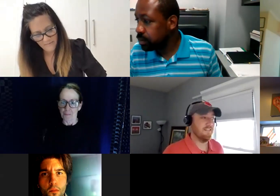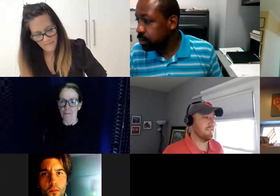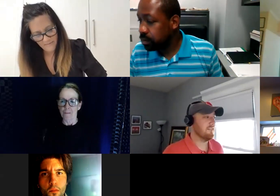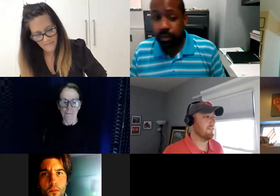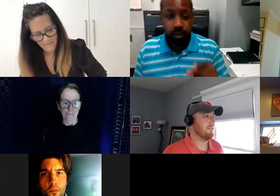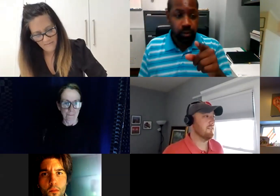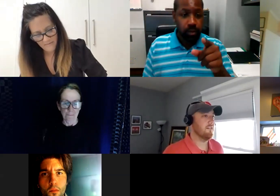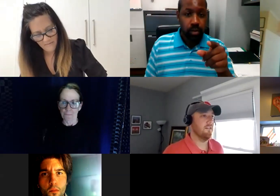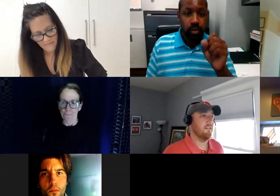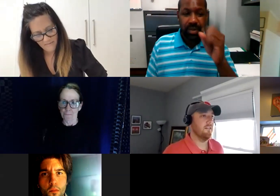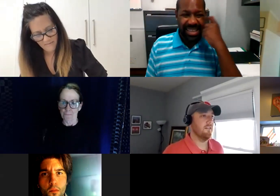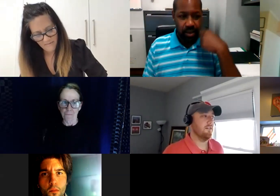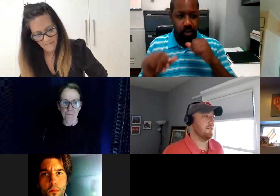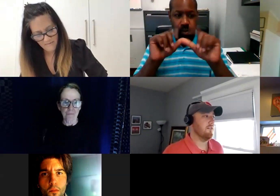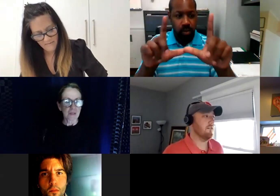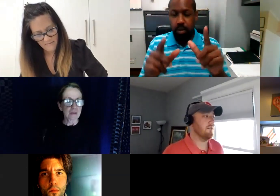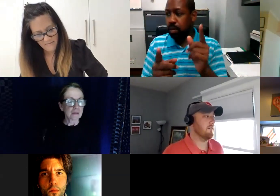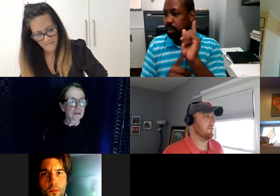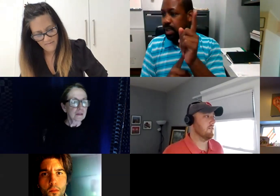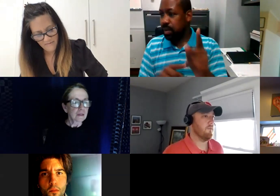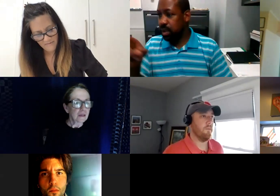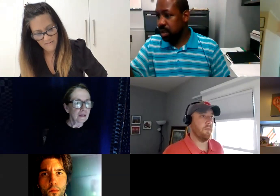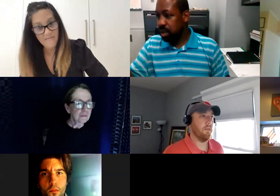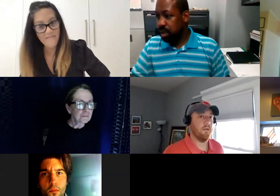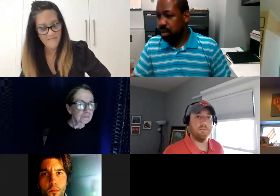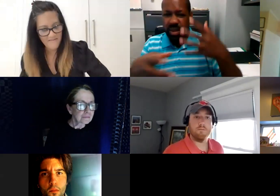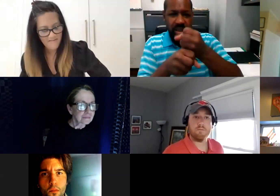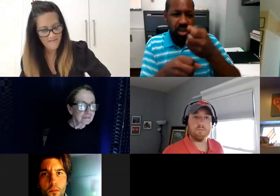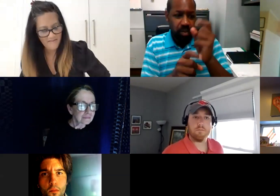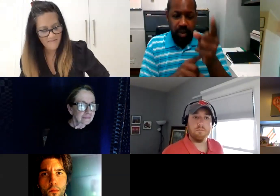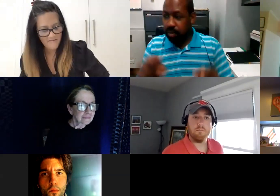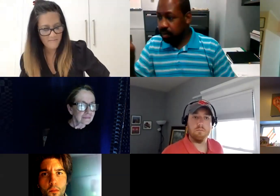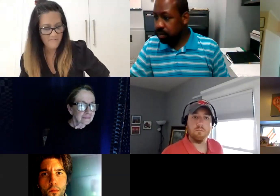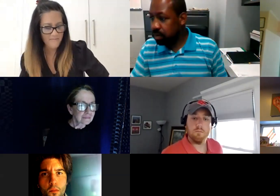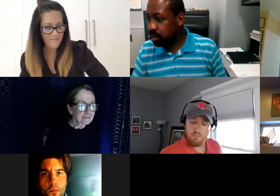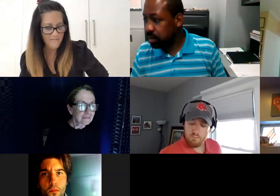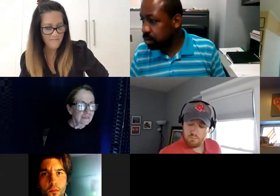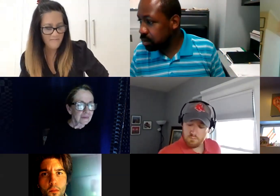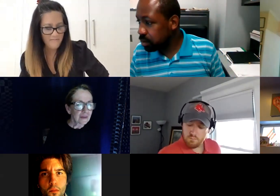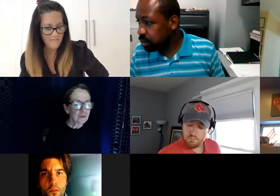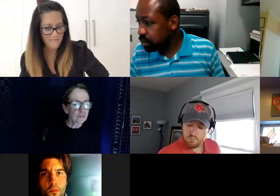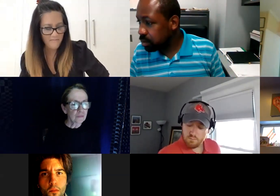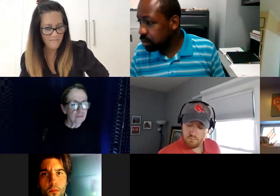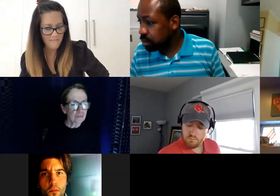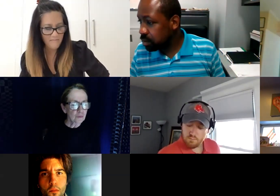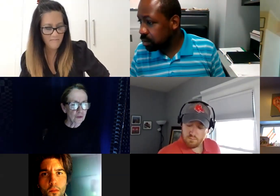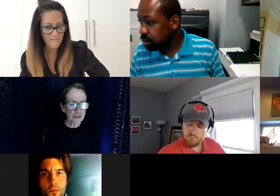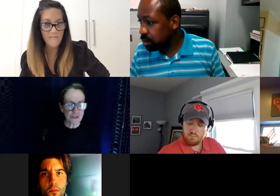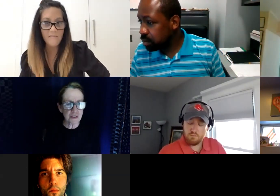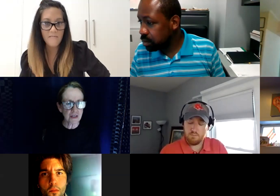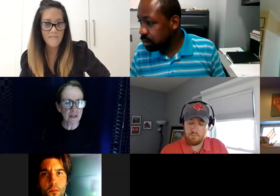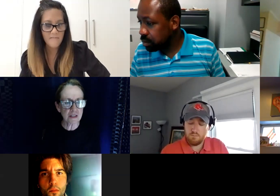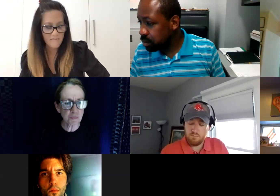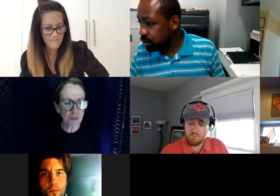I REALLY APPRECIATE IT, CHRISTINE, THANK YOU.